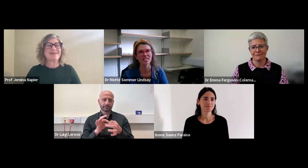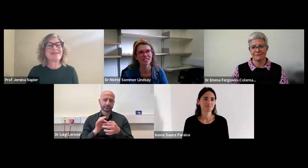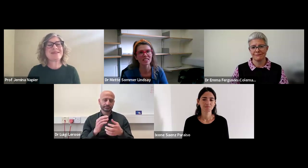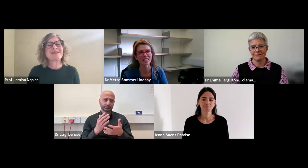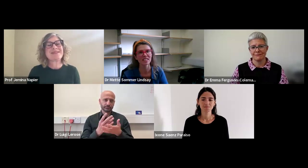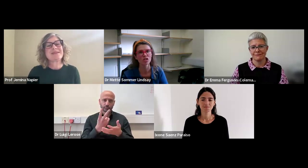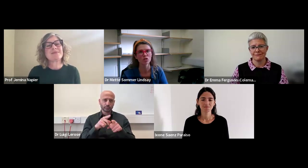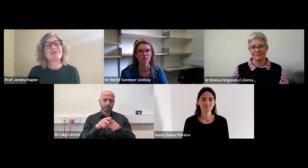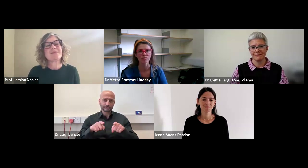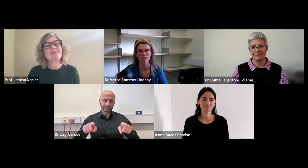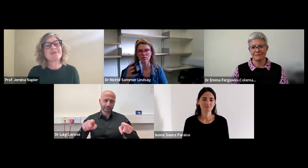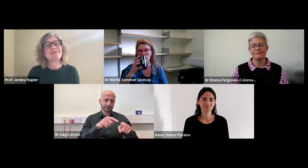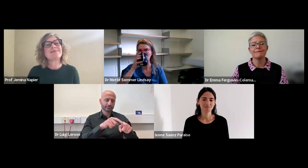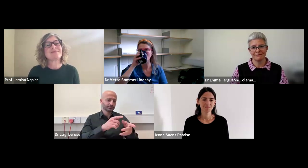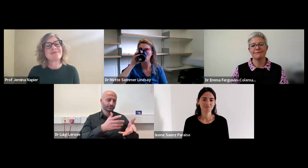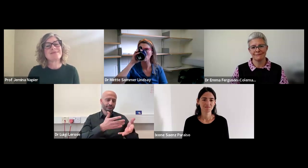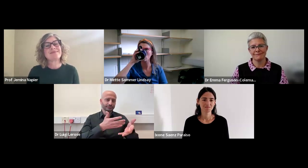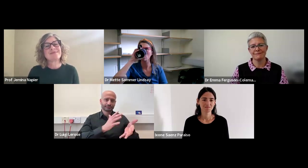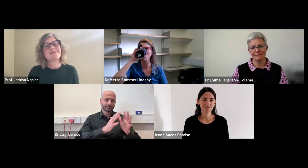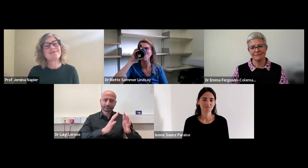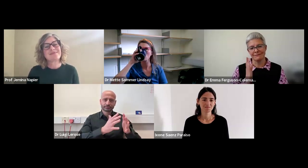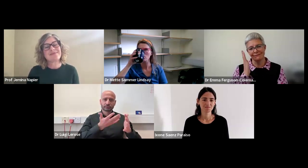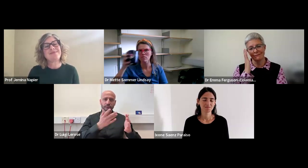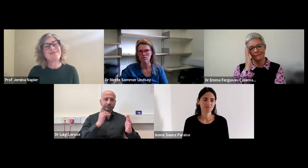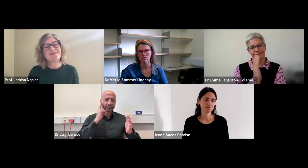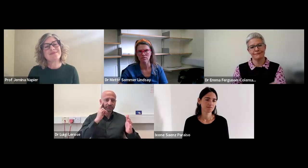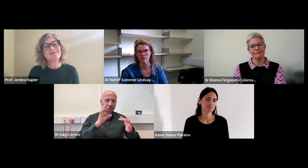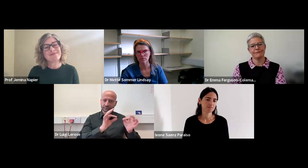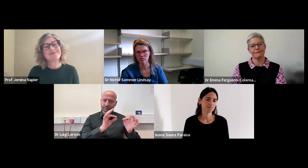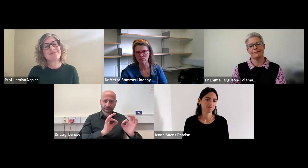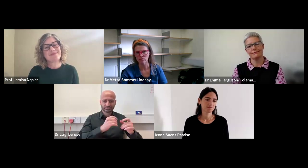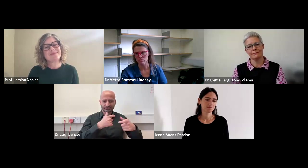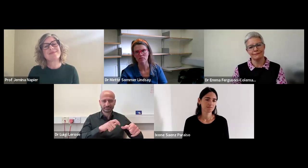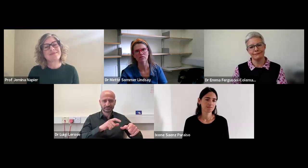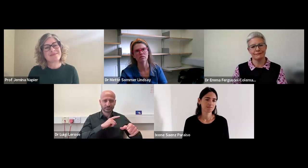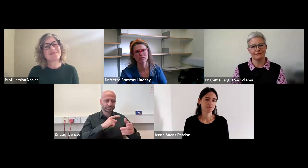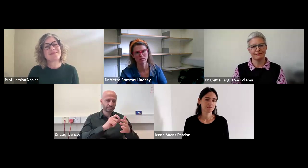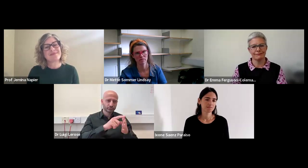Luigi: I think there's two different areas when I think about allies. I think about people that